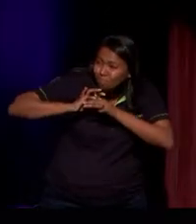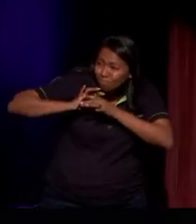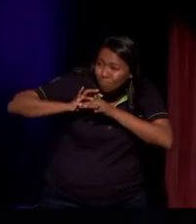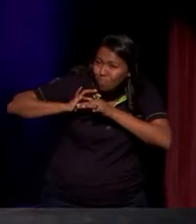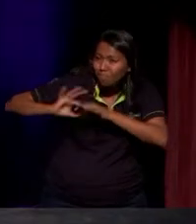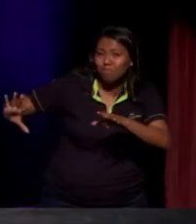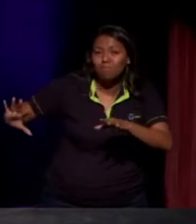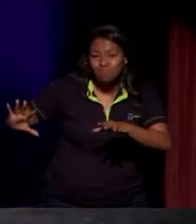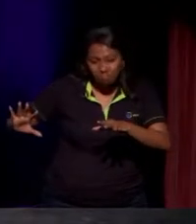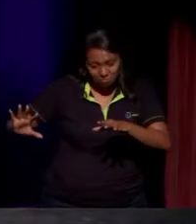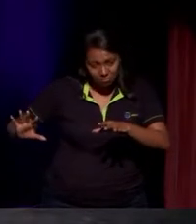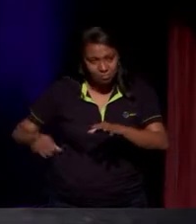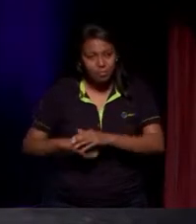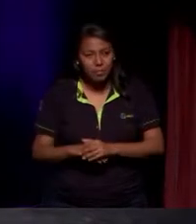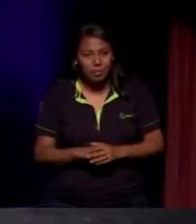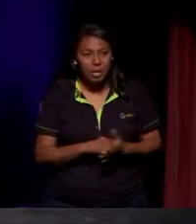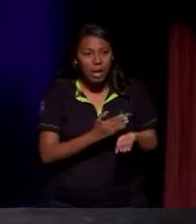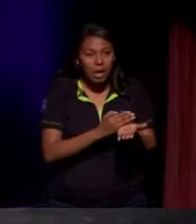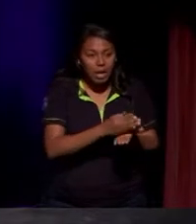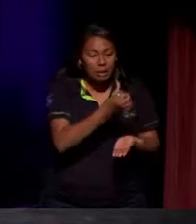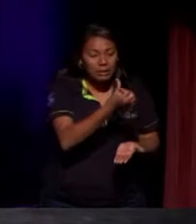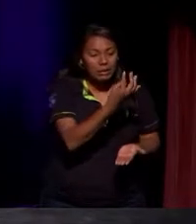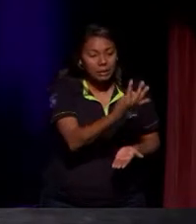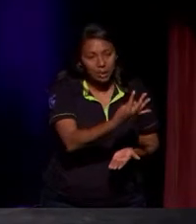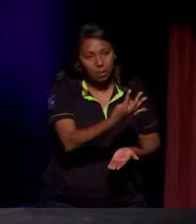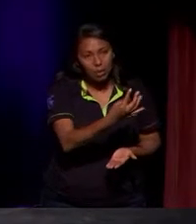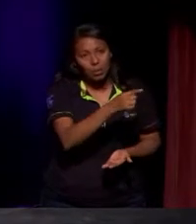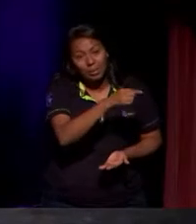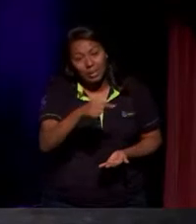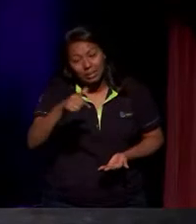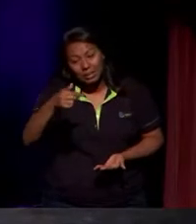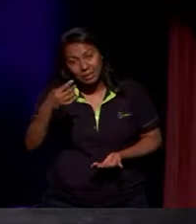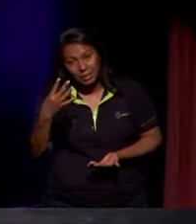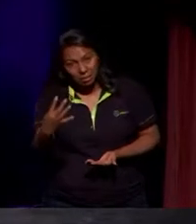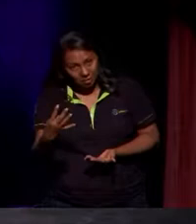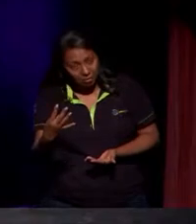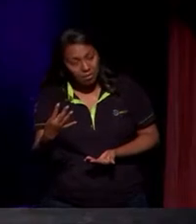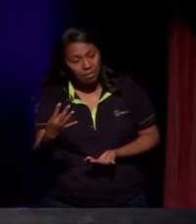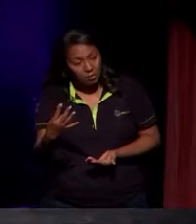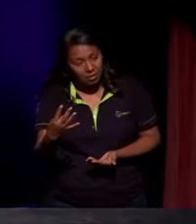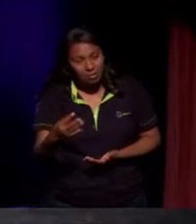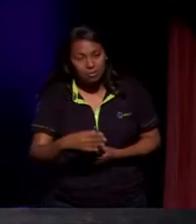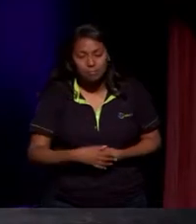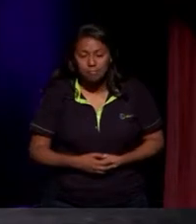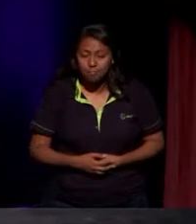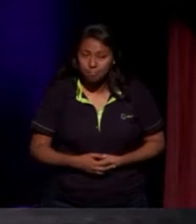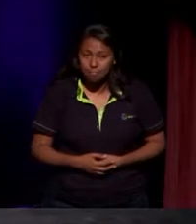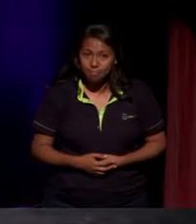which was from 1964 to 1974, and there I consider,